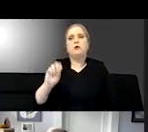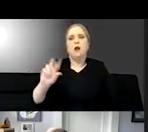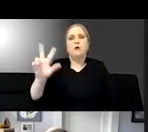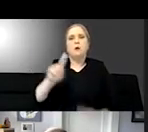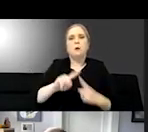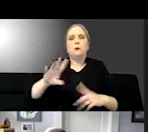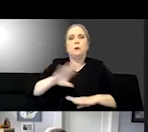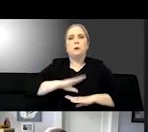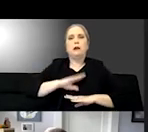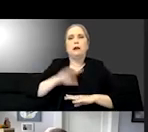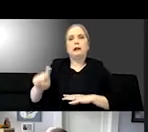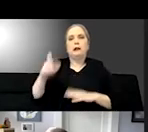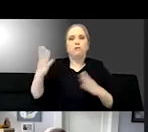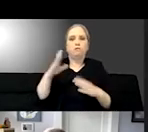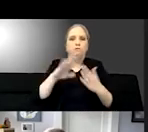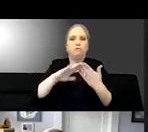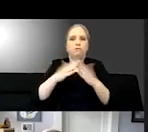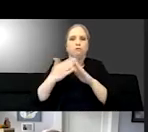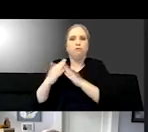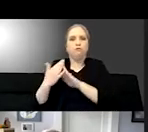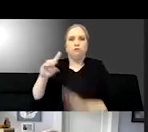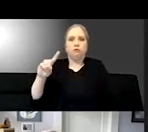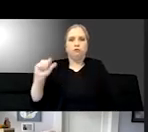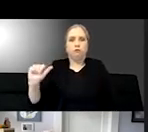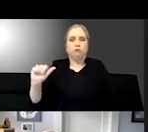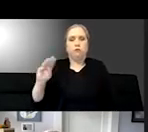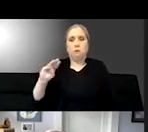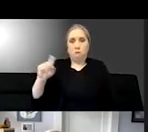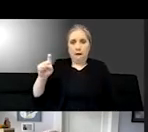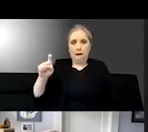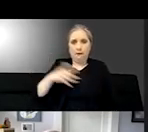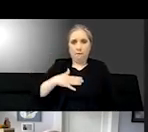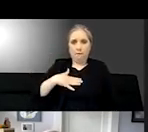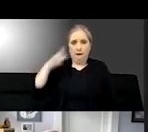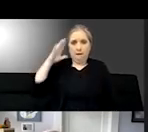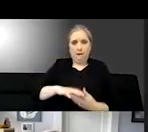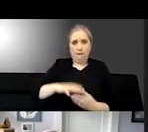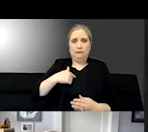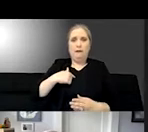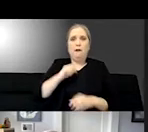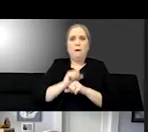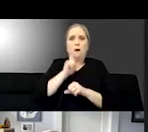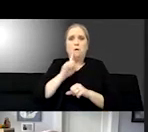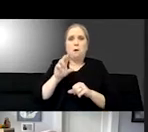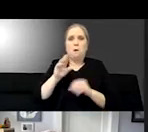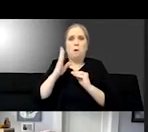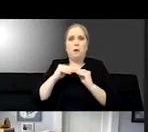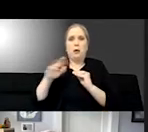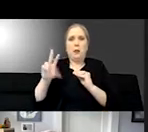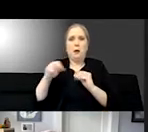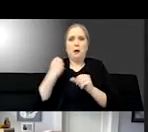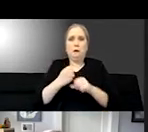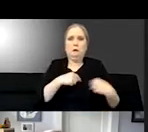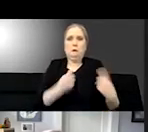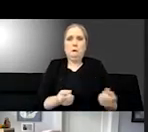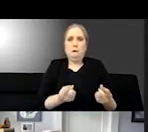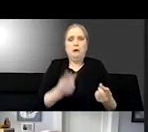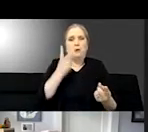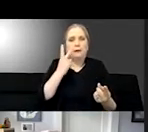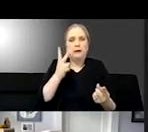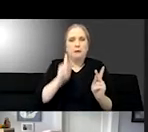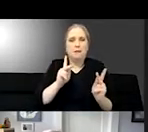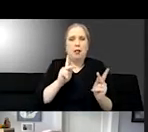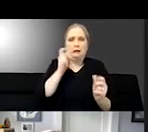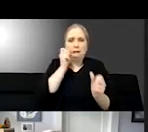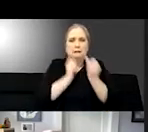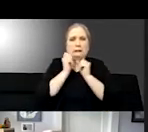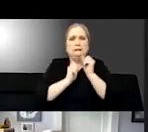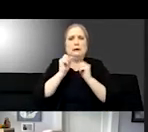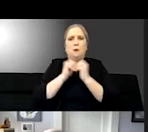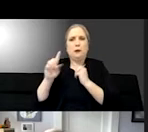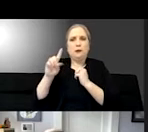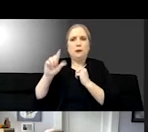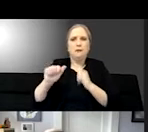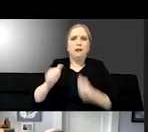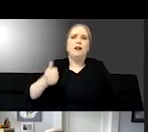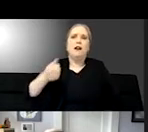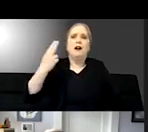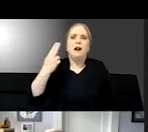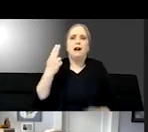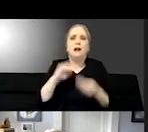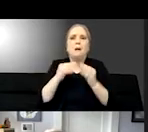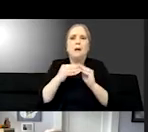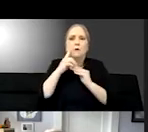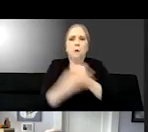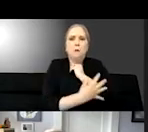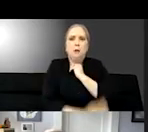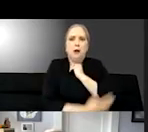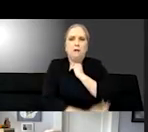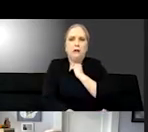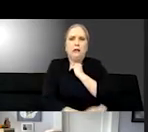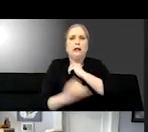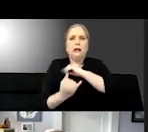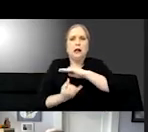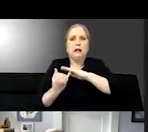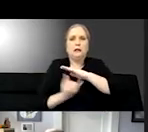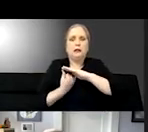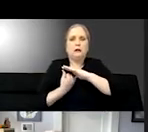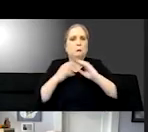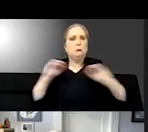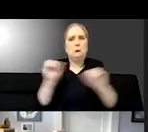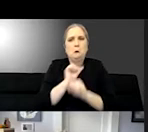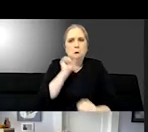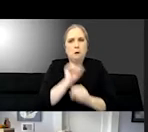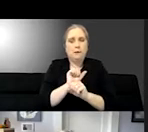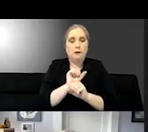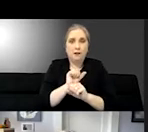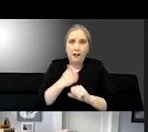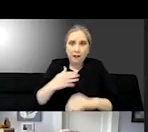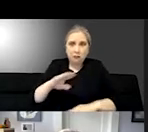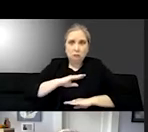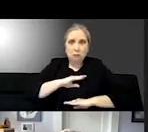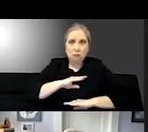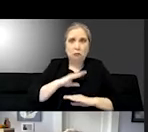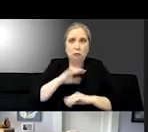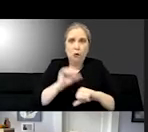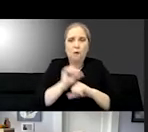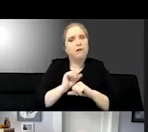Meaningful employment gives people a sense of pride, valuable income, and a way to connect with and contribute to their communities.